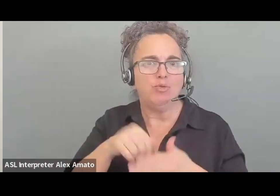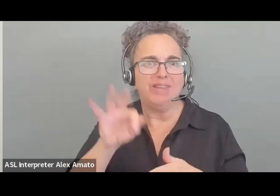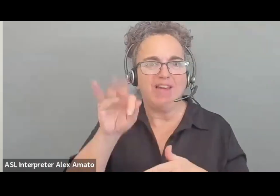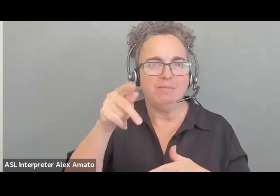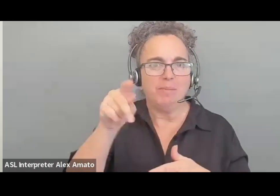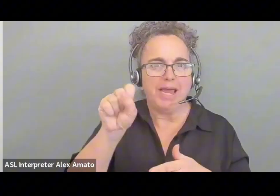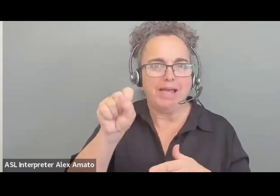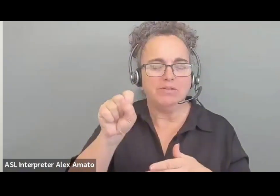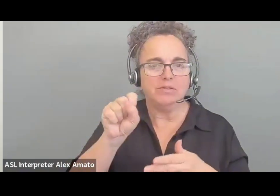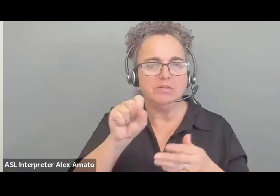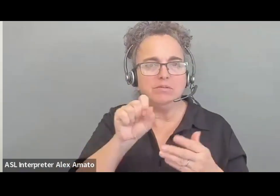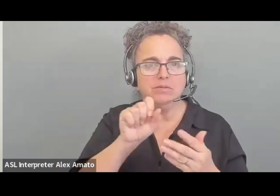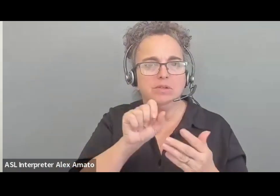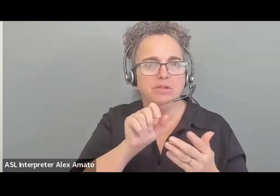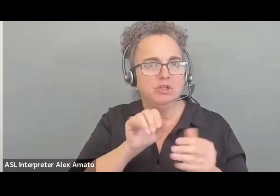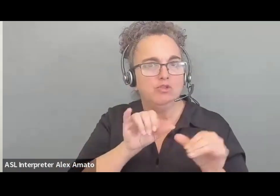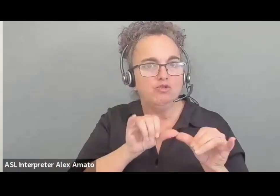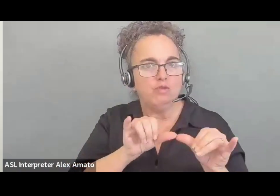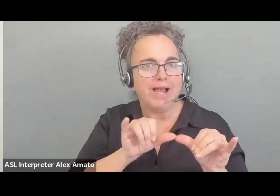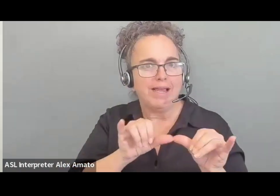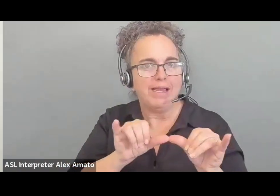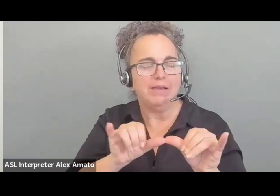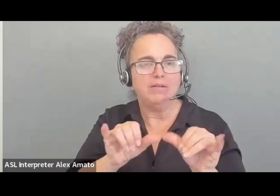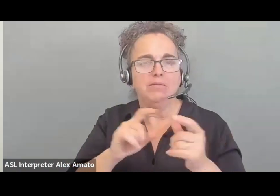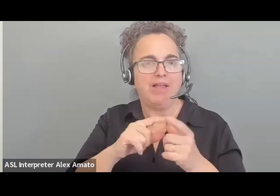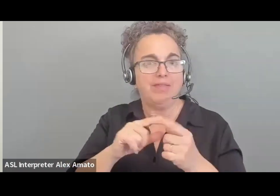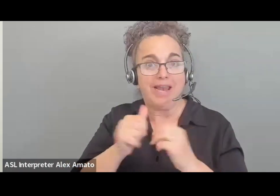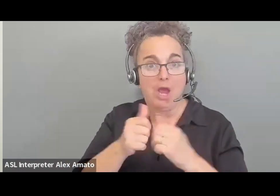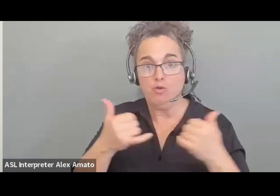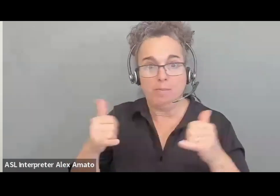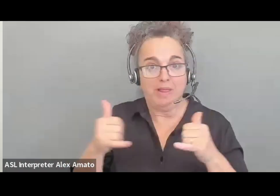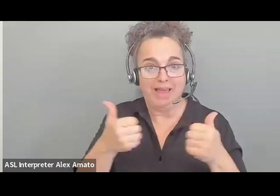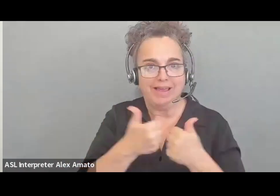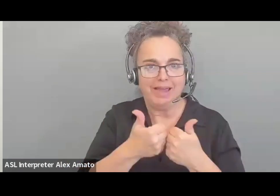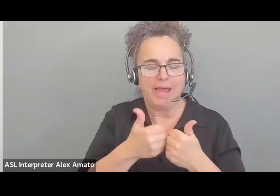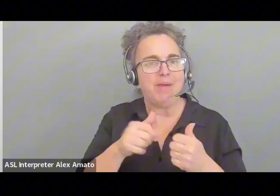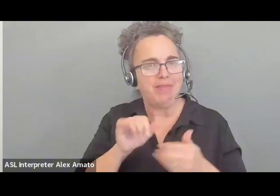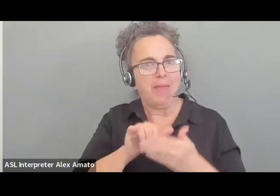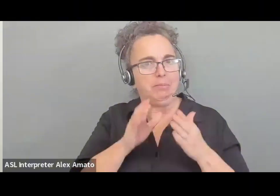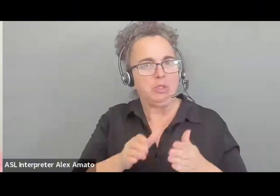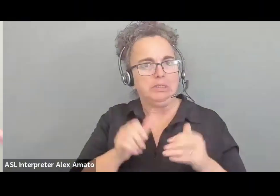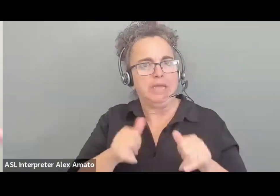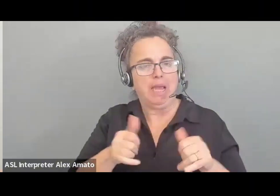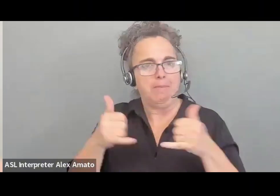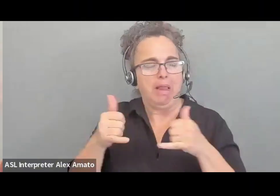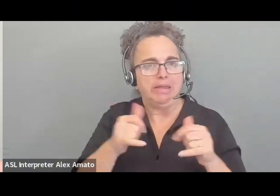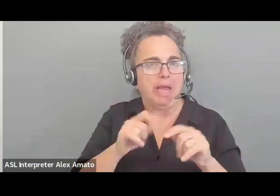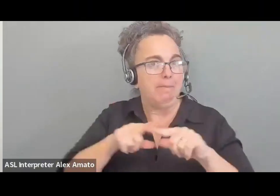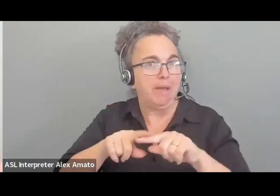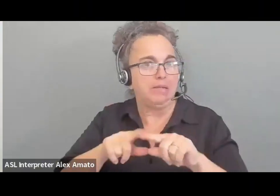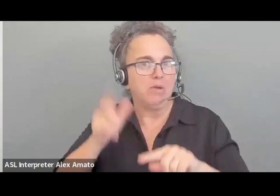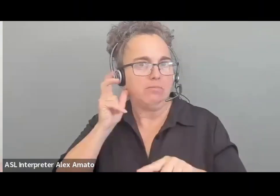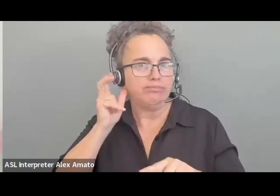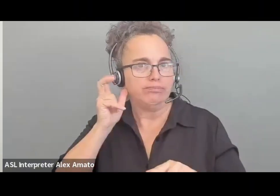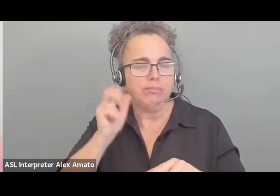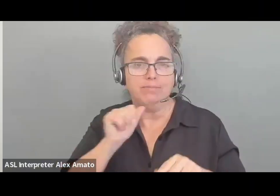as you're playing the game and how you need to orient that and to be able to play that game. So in addition to that, then let's say you have site